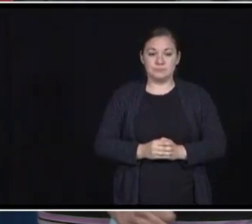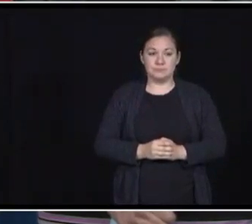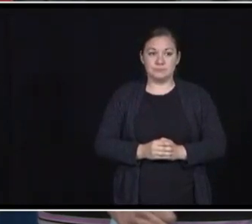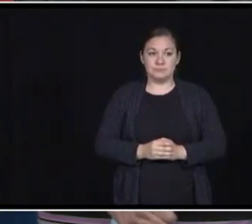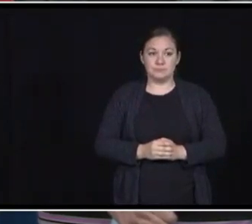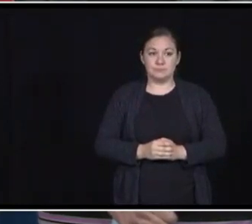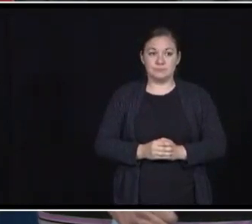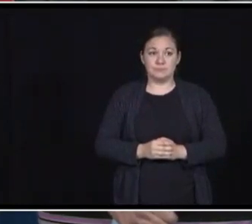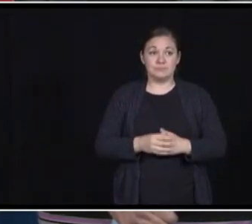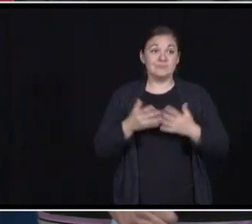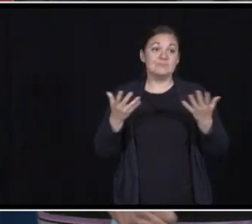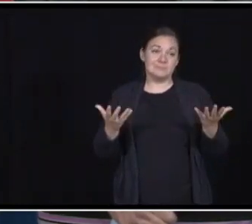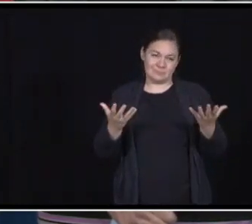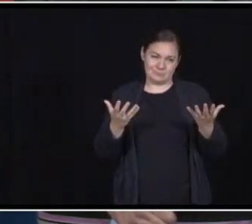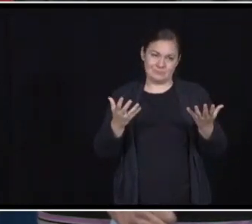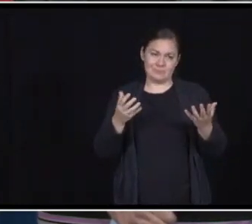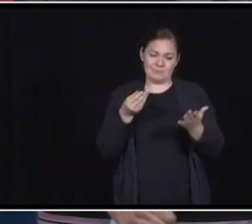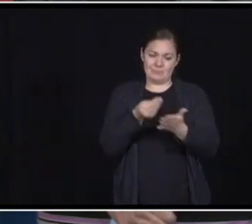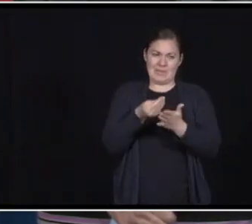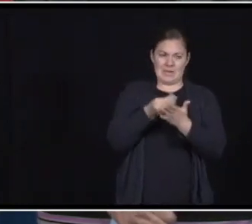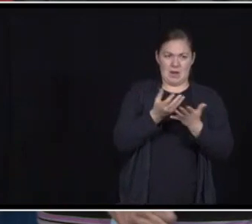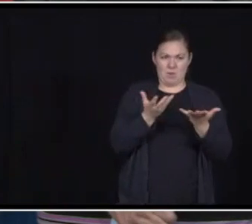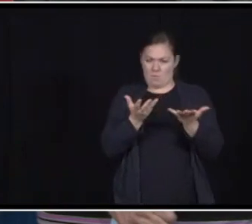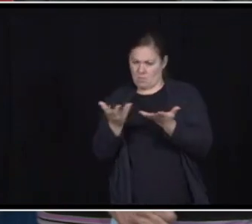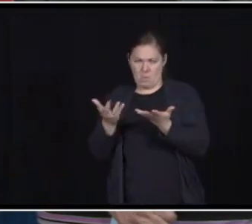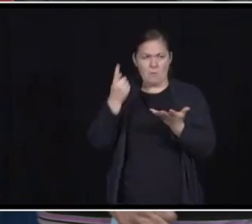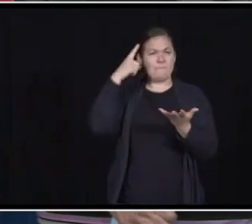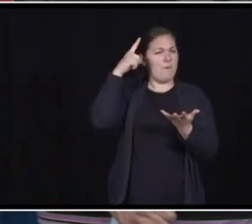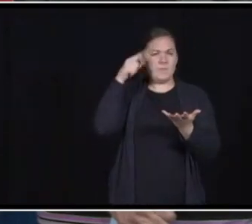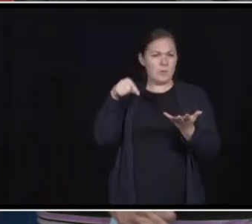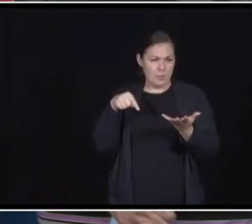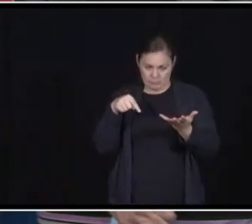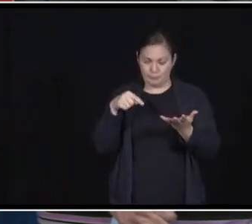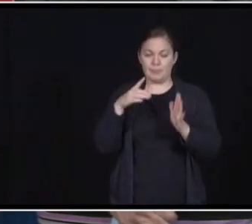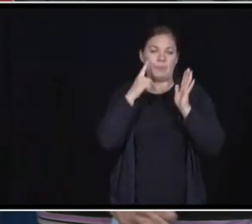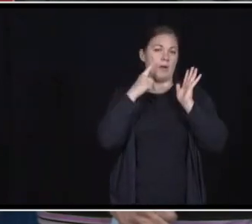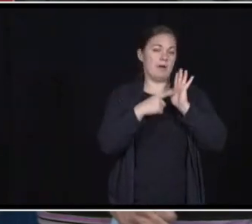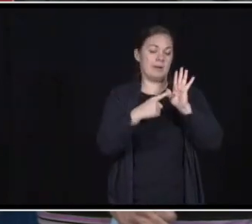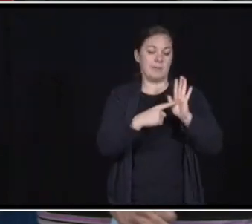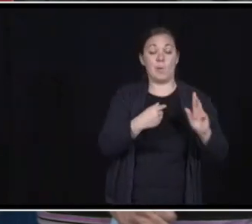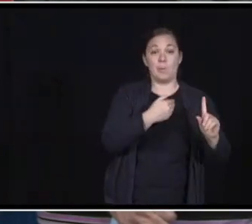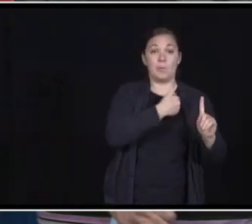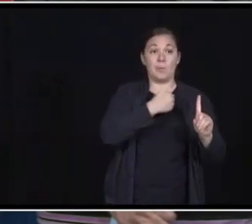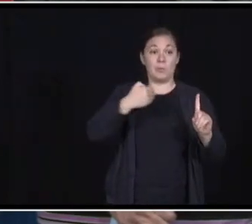Our government is investing more to reduce the risk. (Speaks French) To put these dollars into